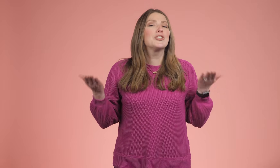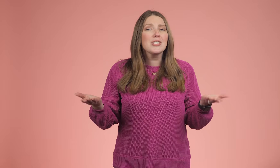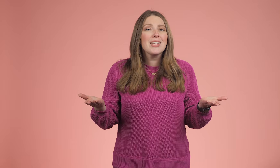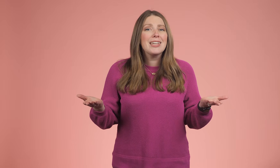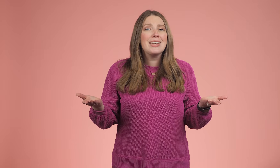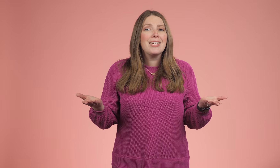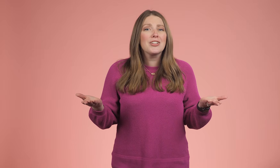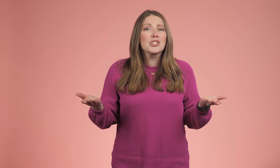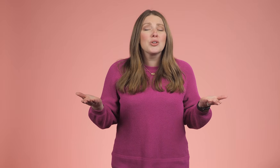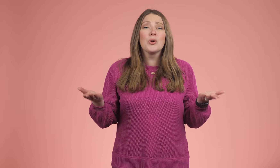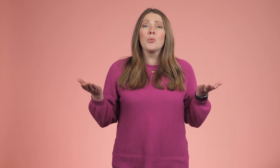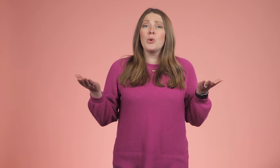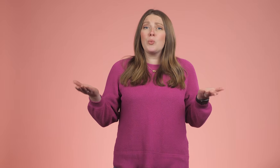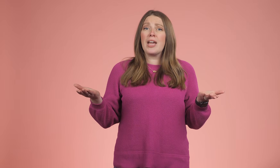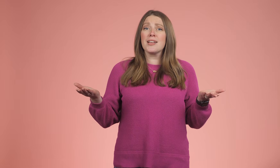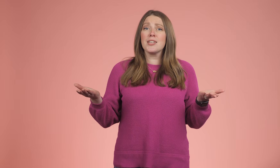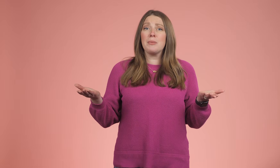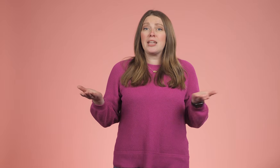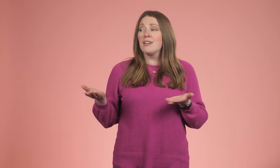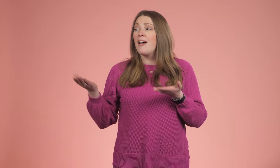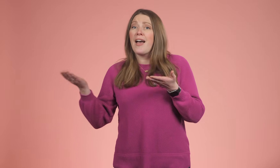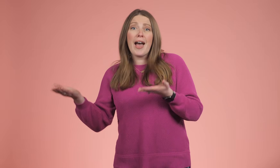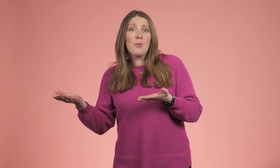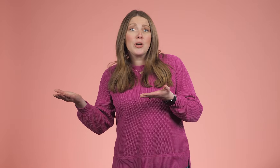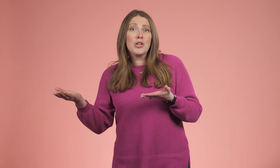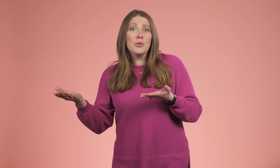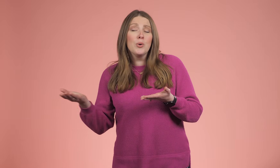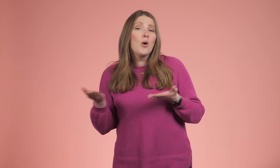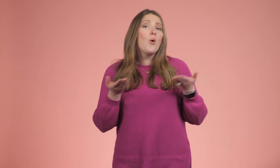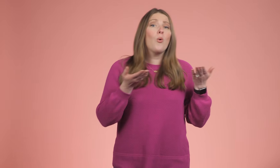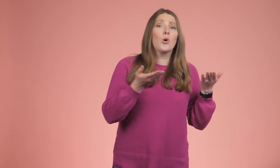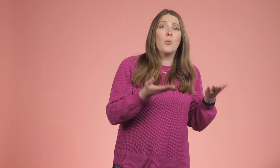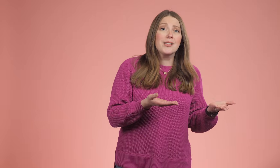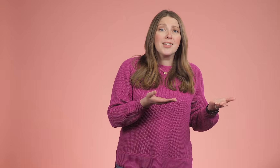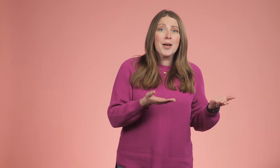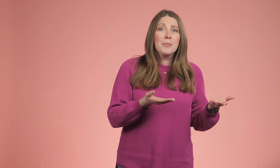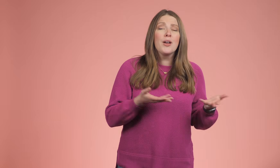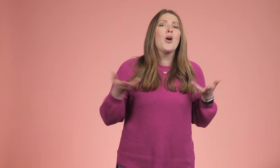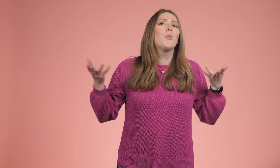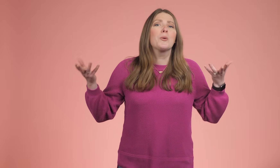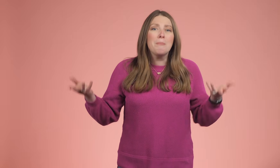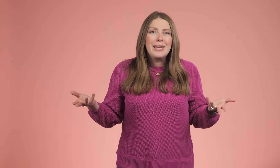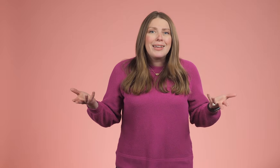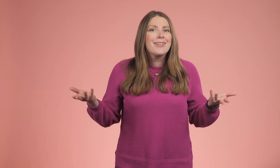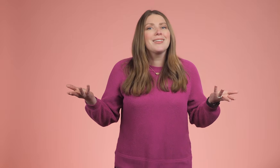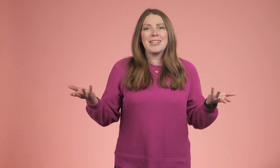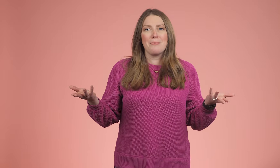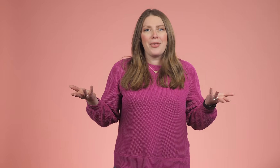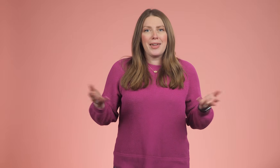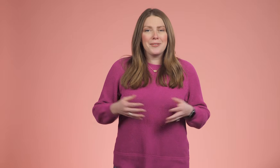just like in English. When we ask somebody, how are you? or what's up? We're meaning the same thing.